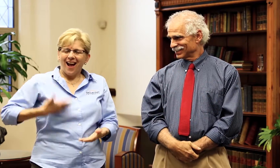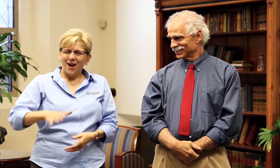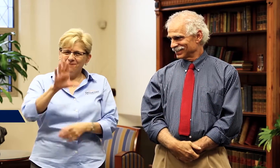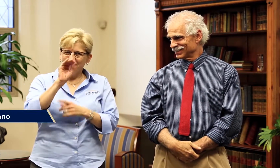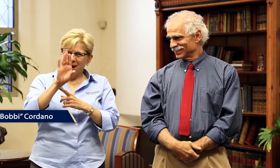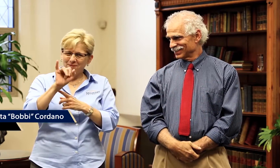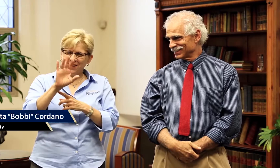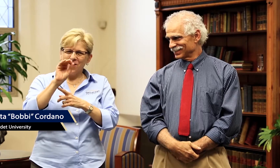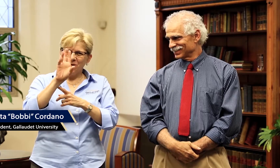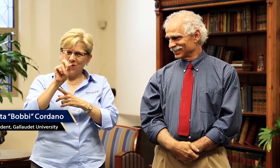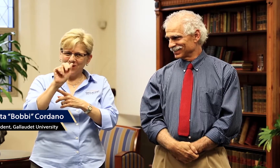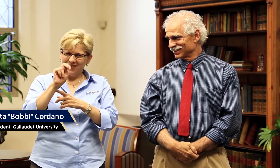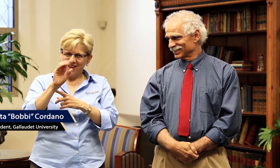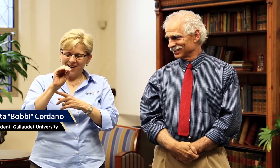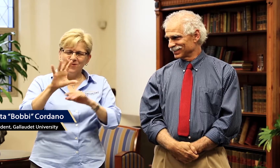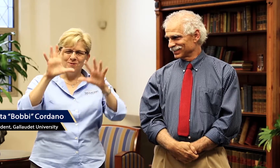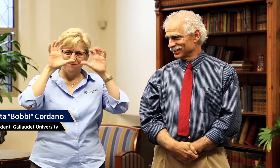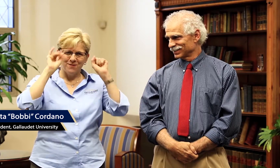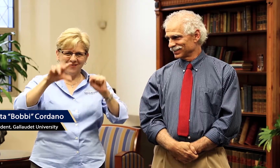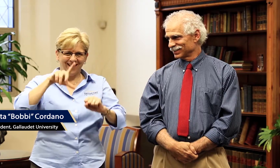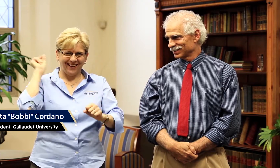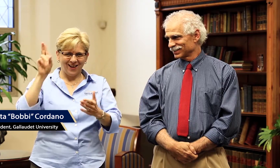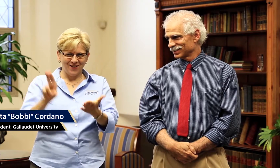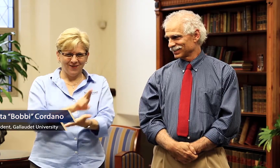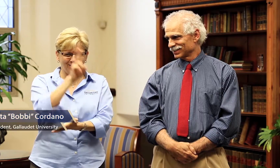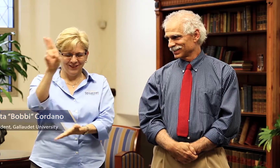I am Bobbi Cordano, president of Gallaudet University.